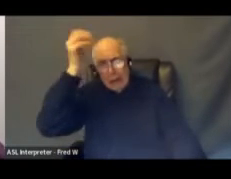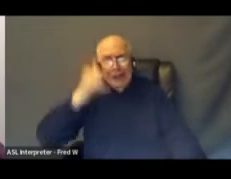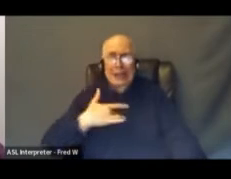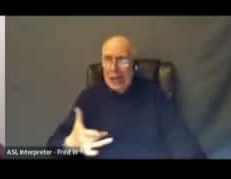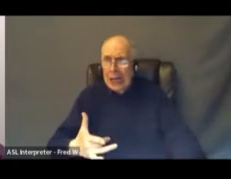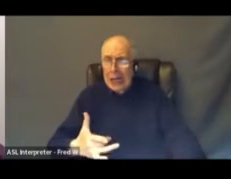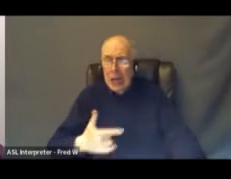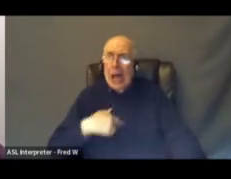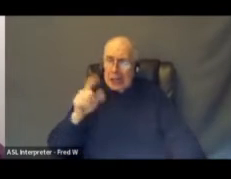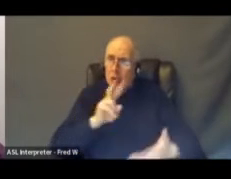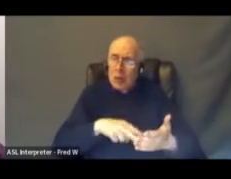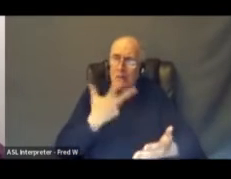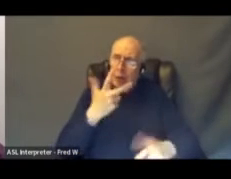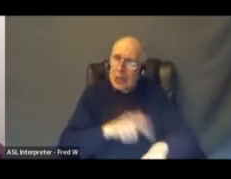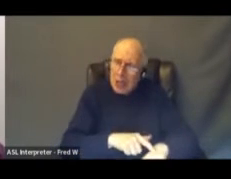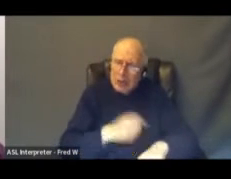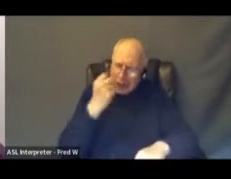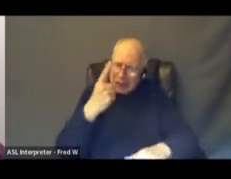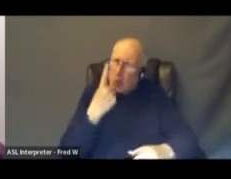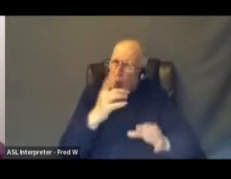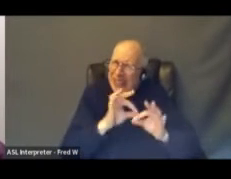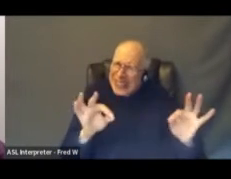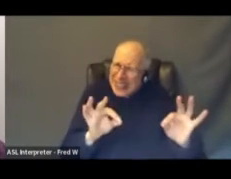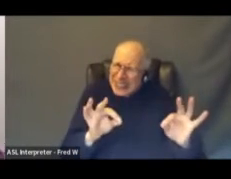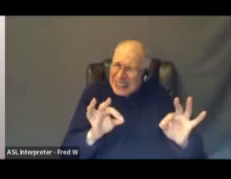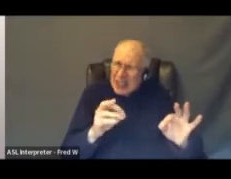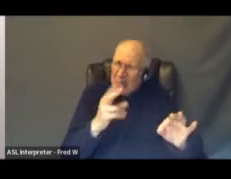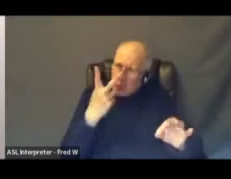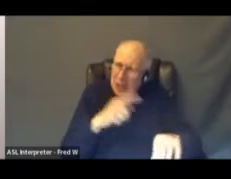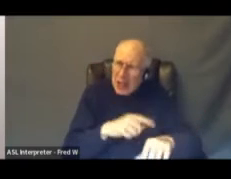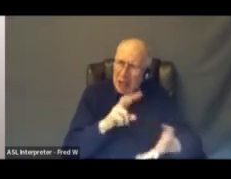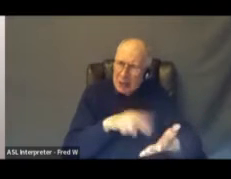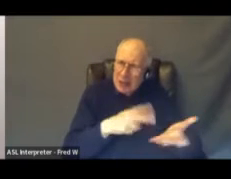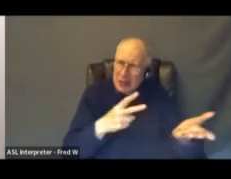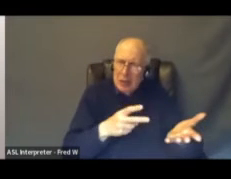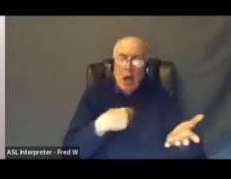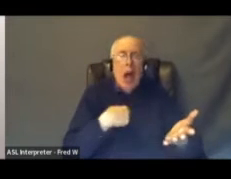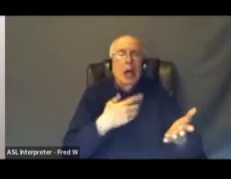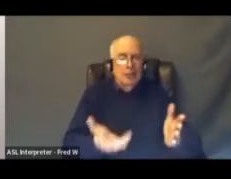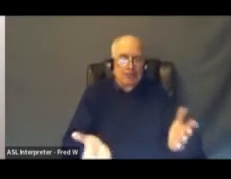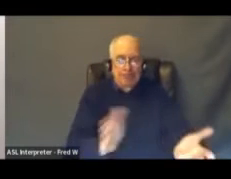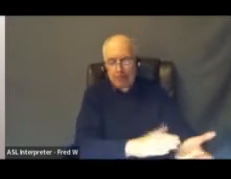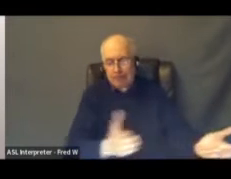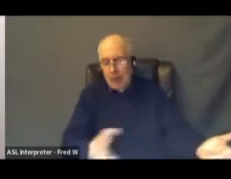three times to even understand one sentence. So I can turn the sheet and talk to them and score